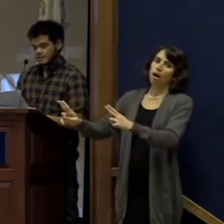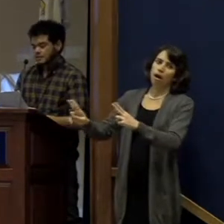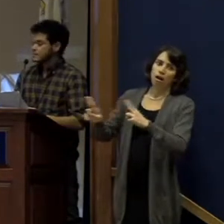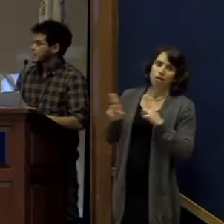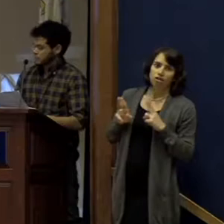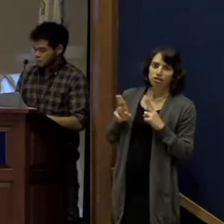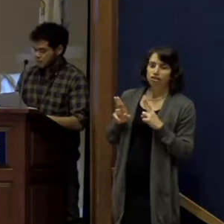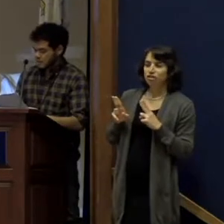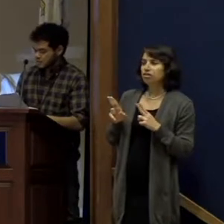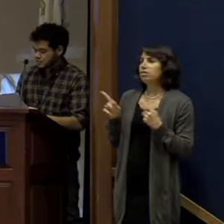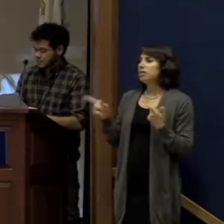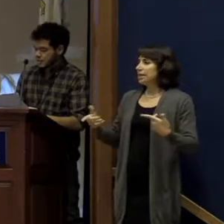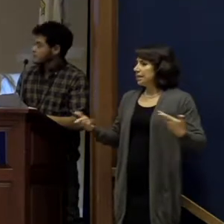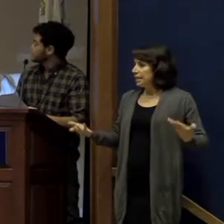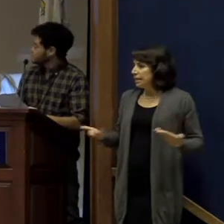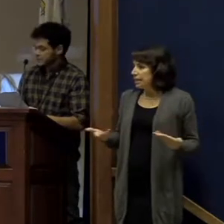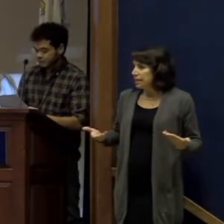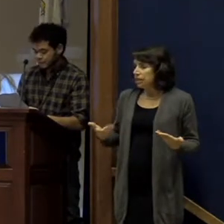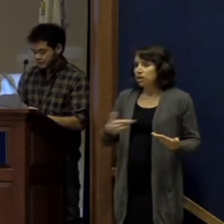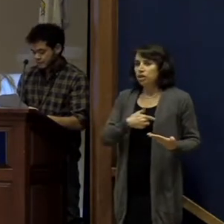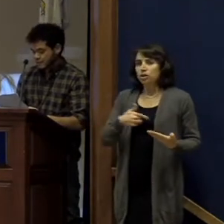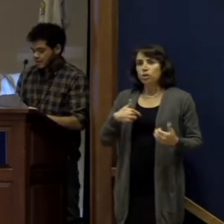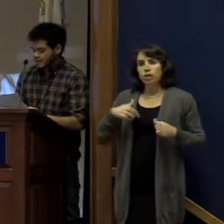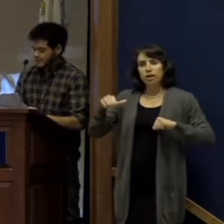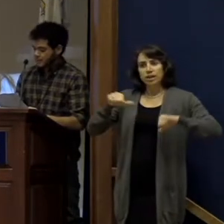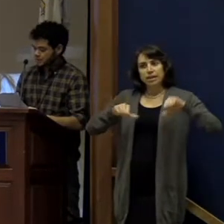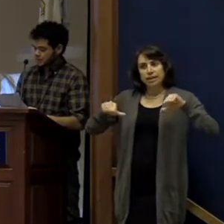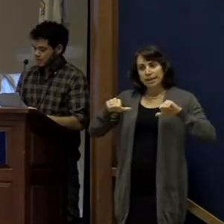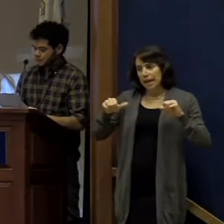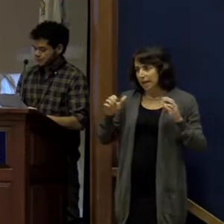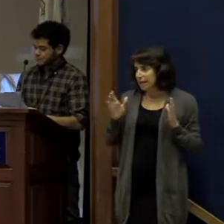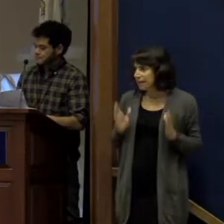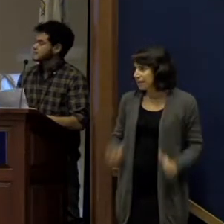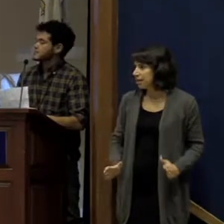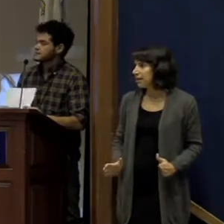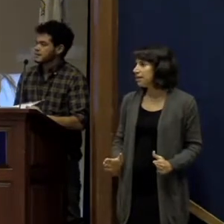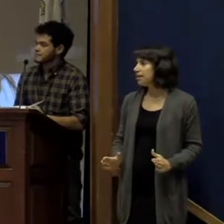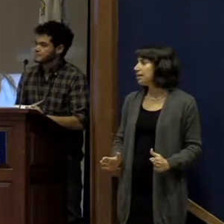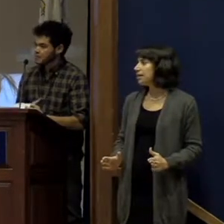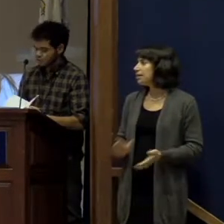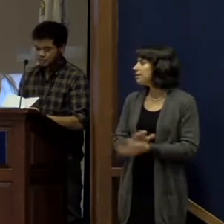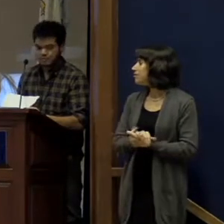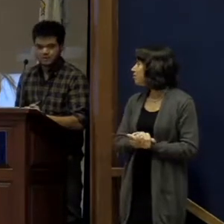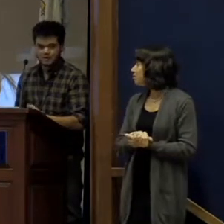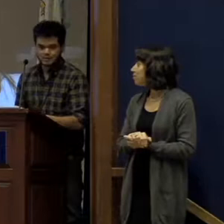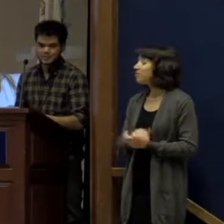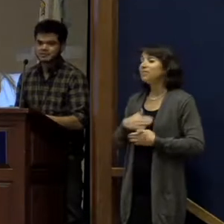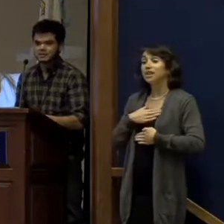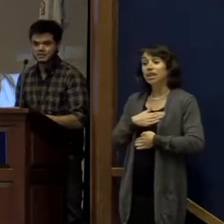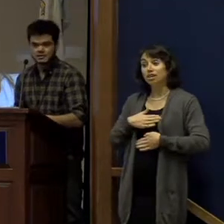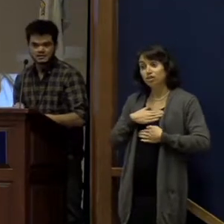Science Communication and Youths efforts in Establishing a Rightful Presence in STEM. Join me in welcoming, Dr. Edna Tan